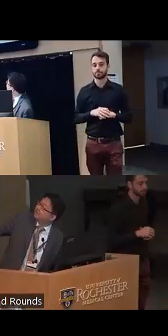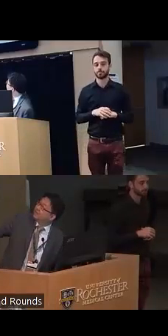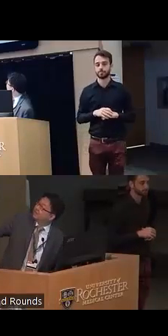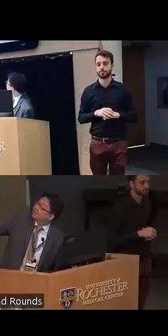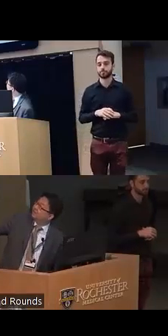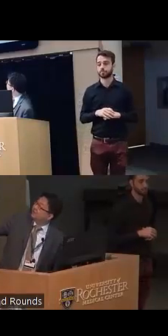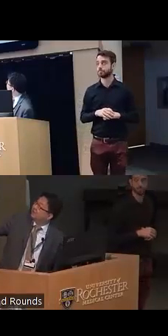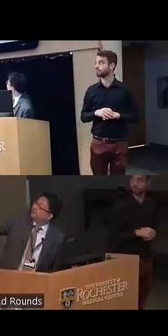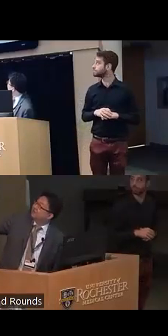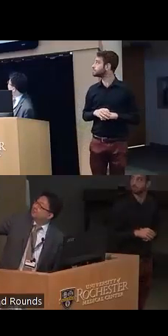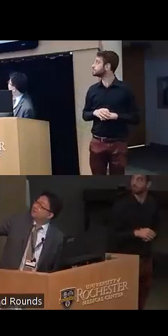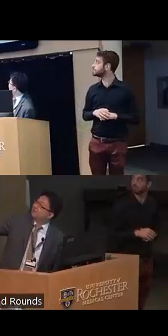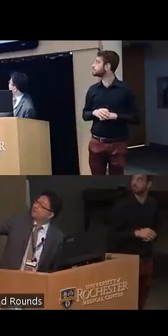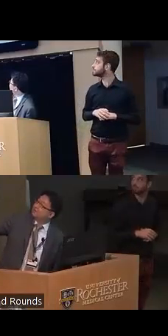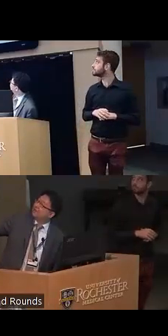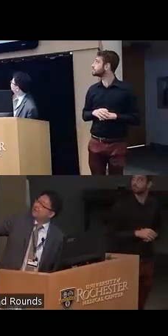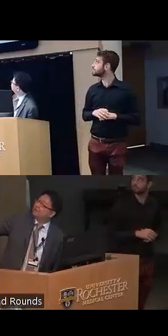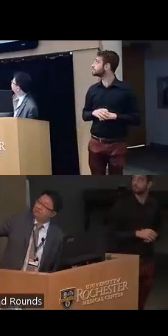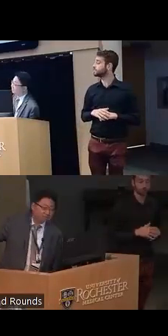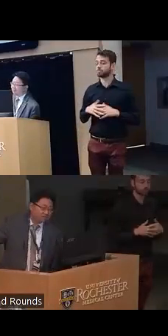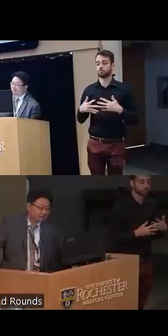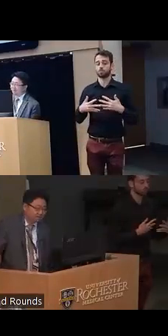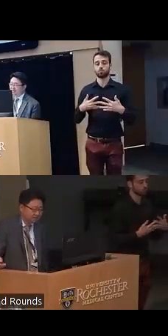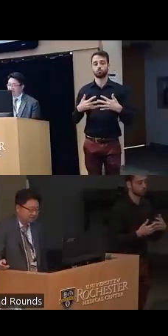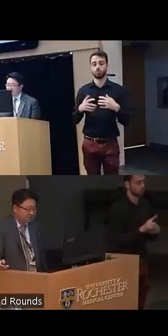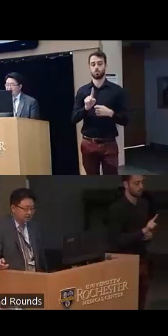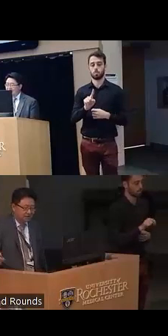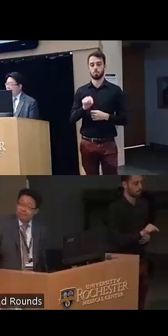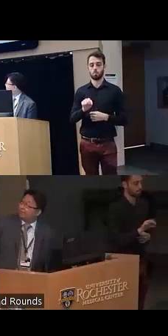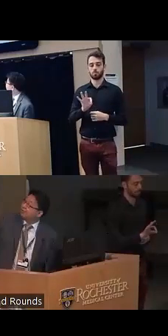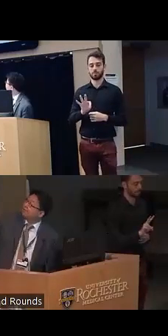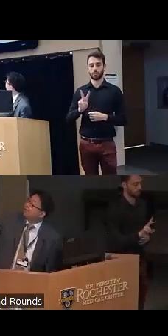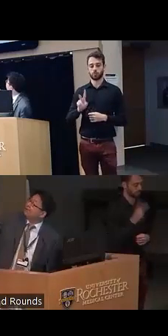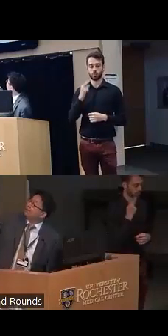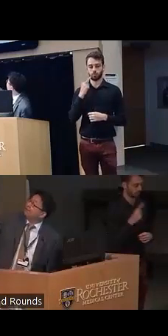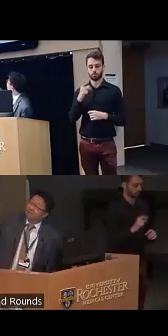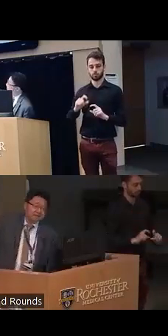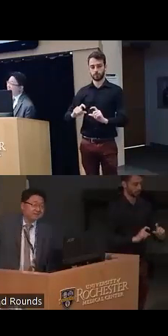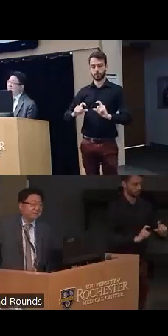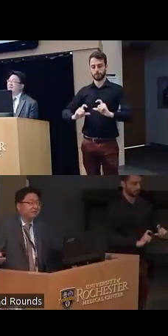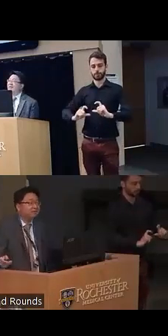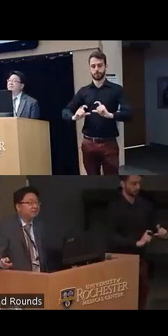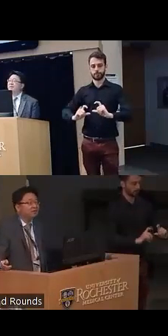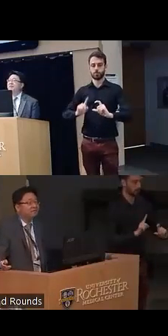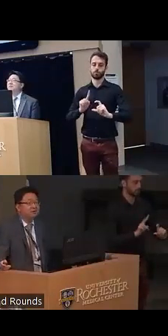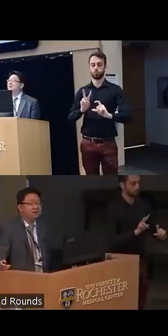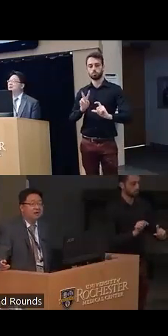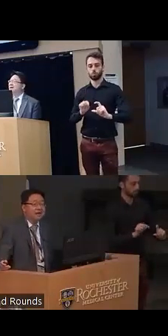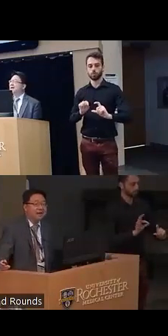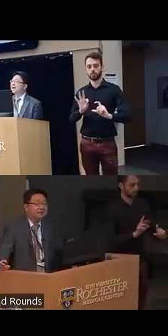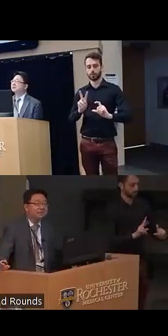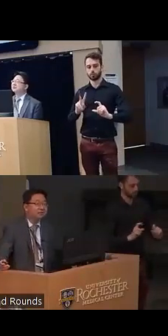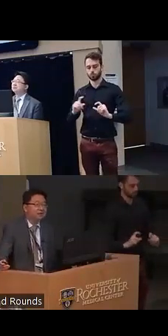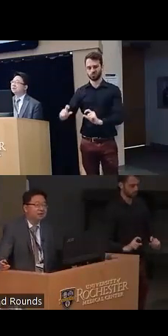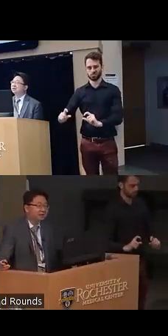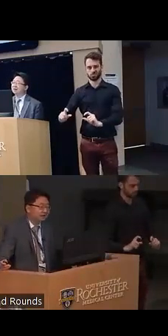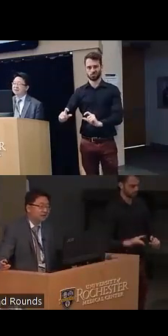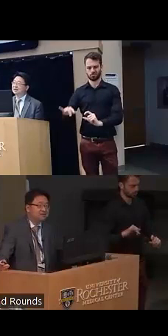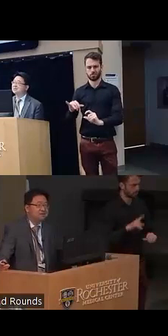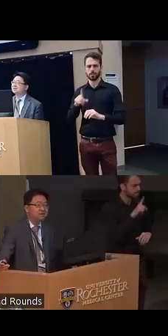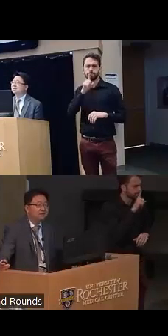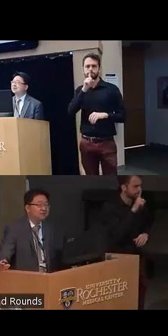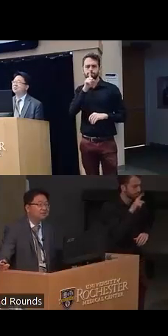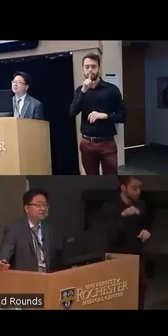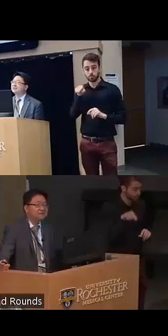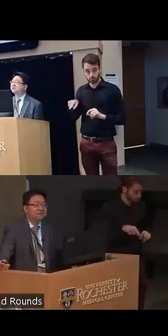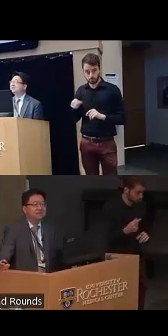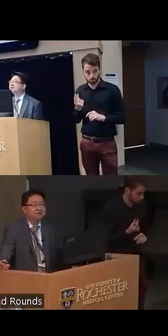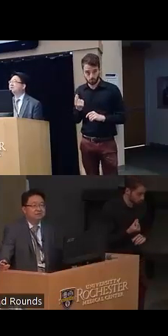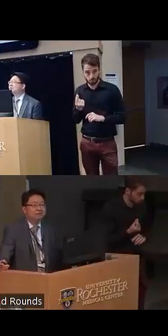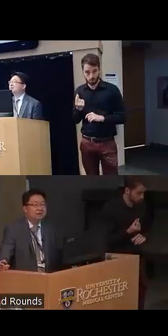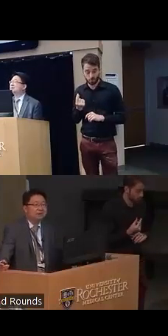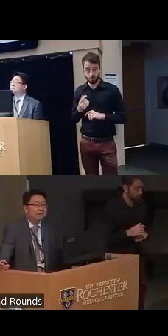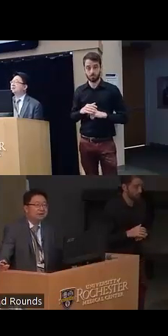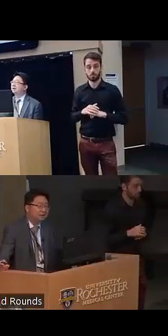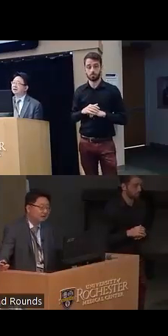right there 1.92 okay at or 2.92 that's the number of the actual kids who were steered toward uh